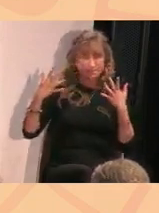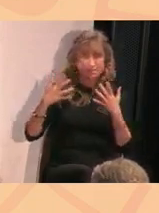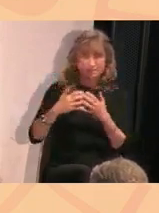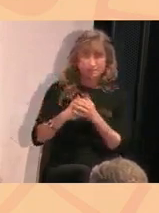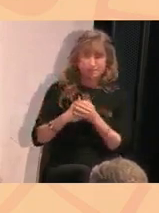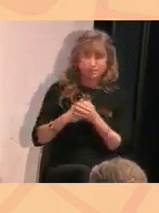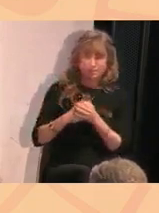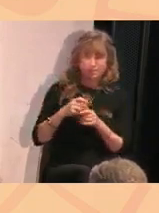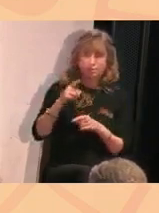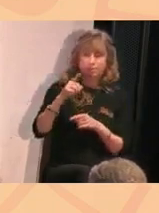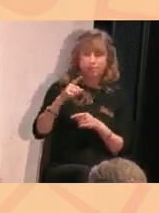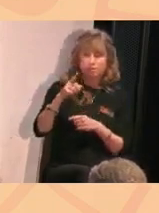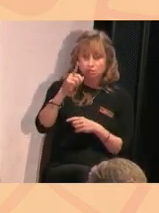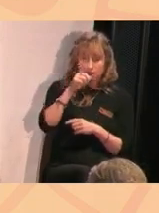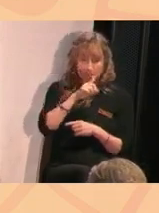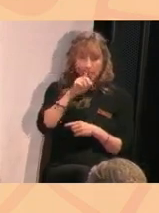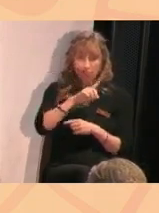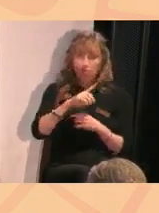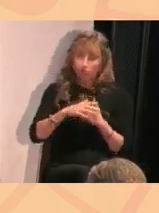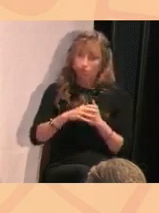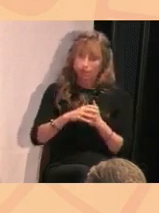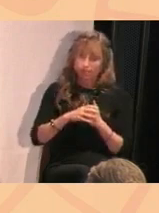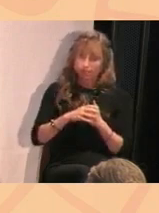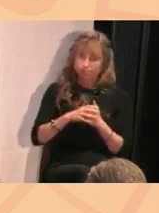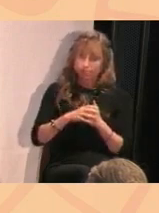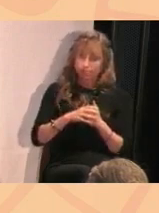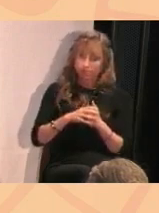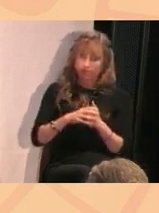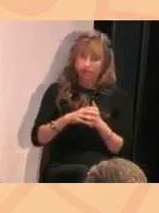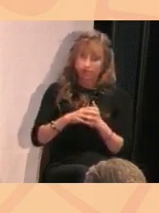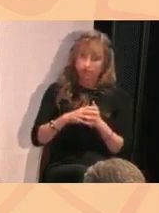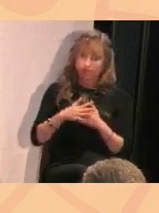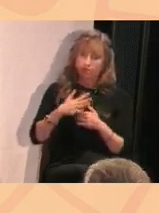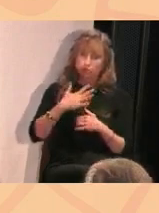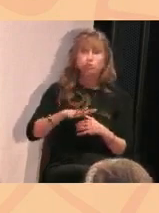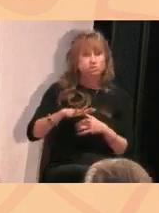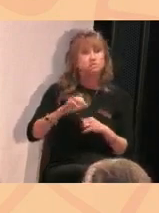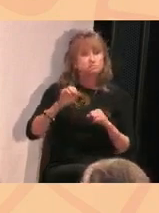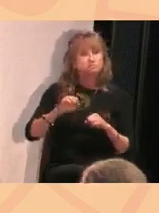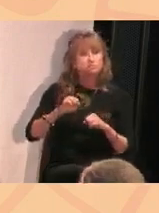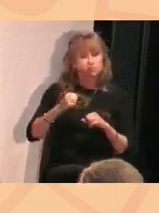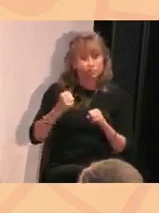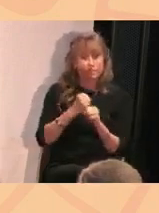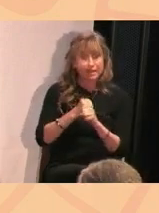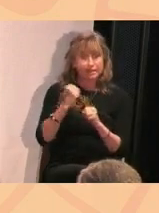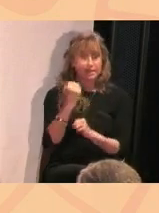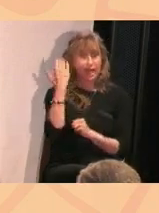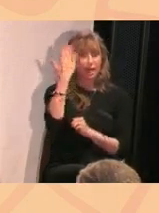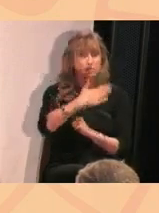I never, I don't think we even were paid $200,000 to make this happen.